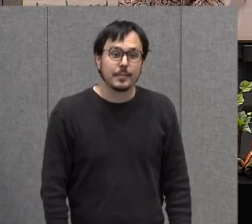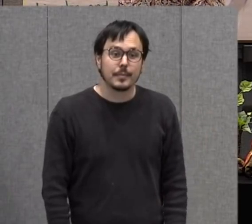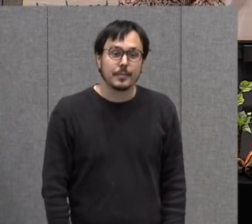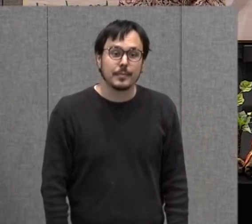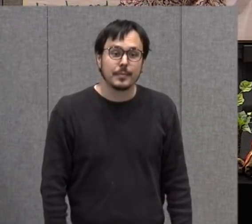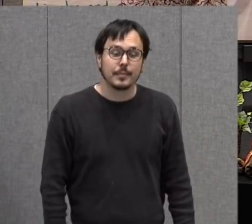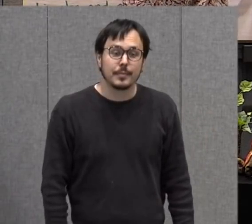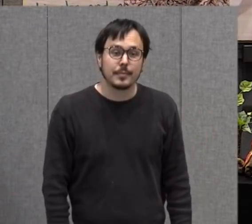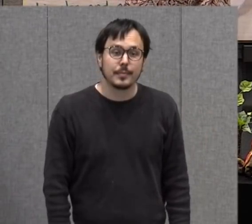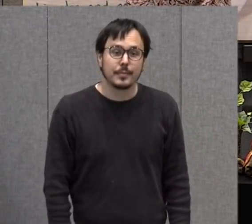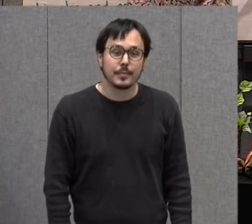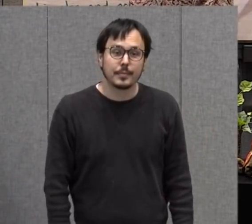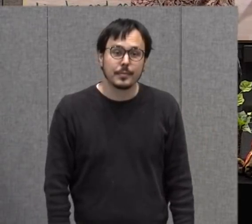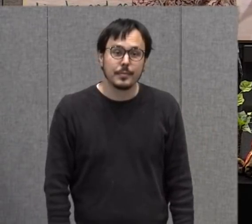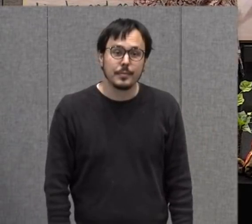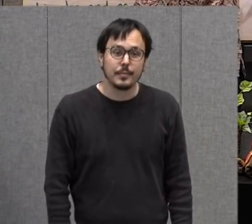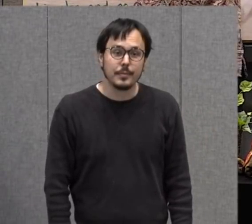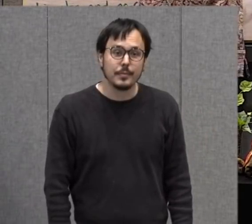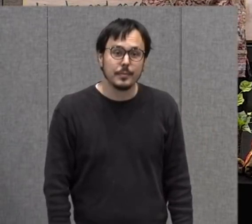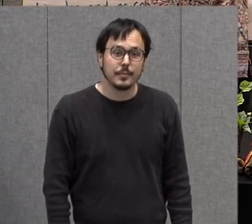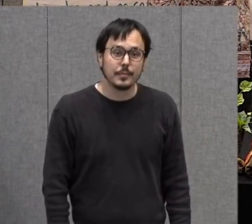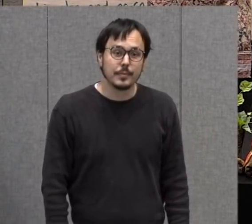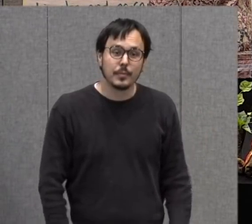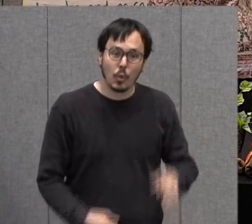on the number line.